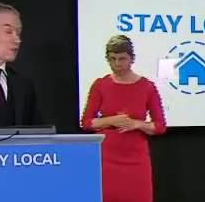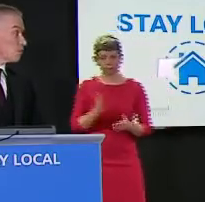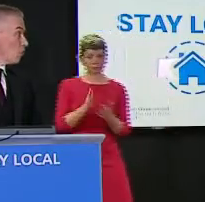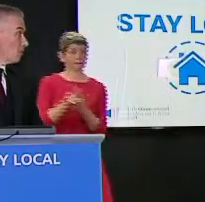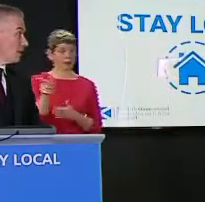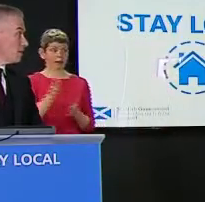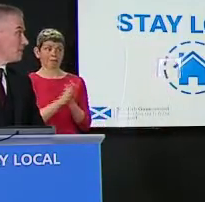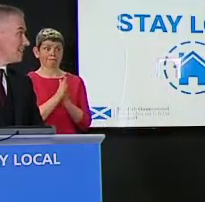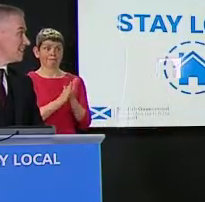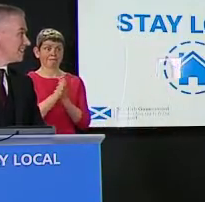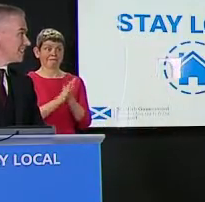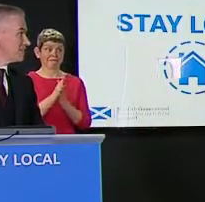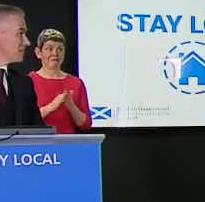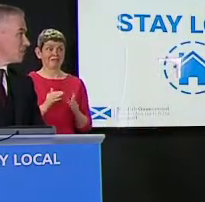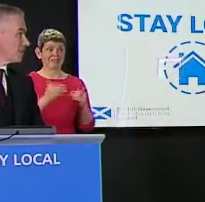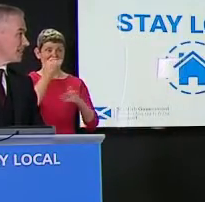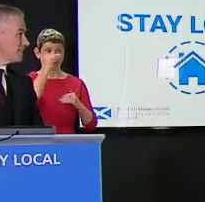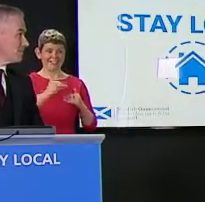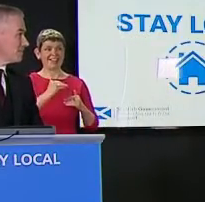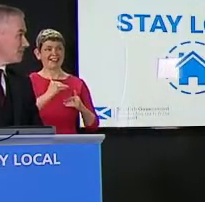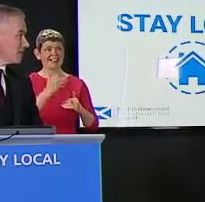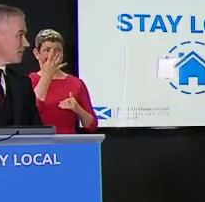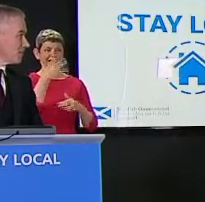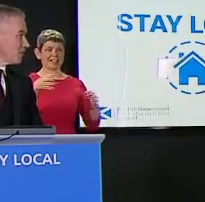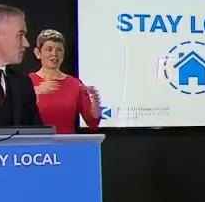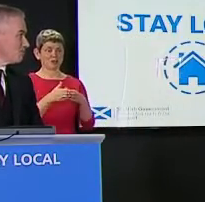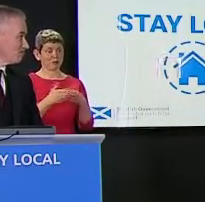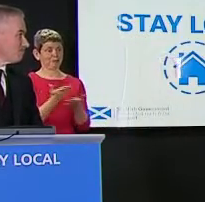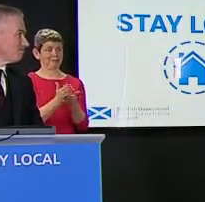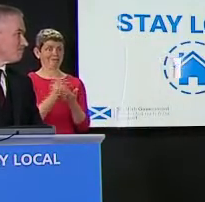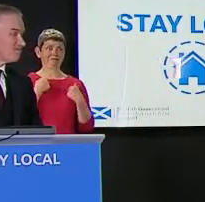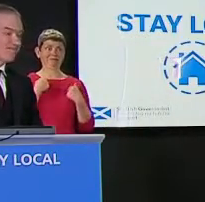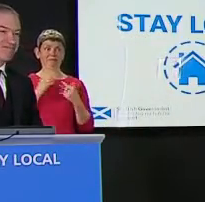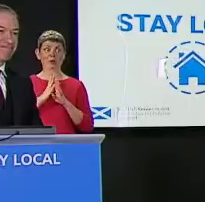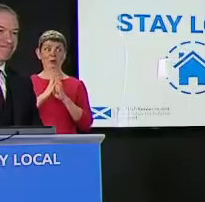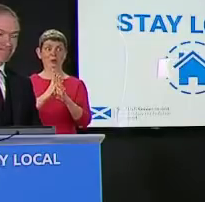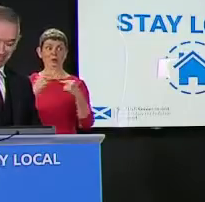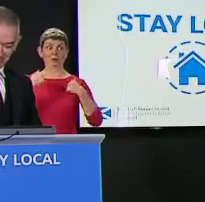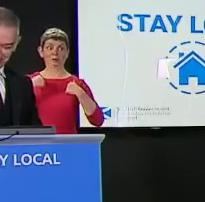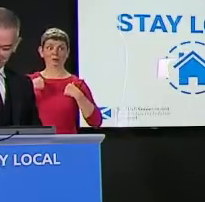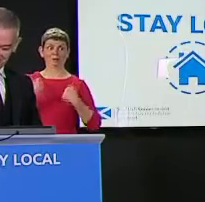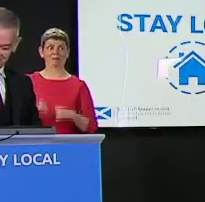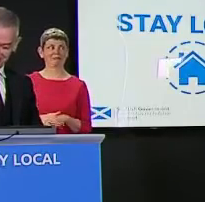group opening up and we think in my turn in the queue that's Gregors polite way of reminding me